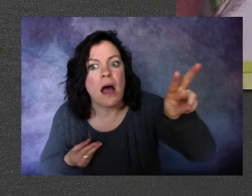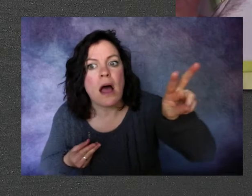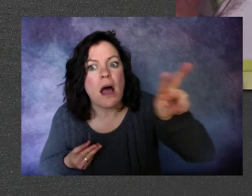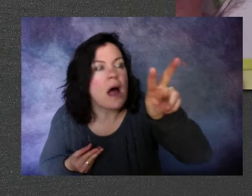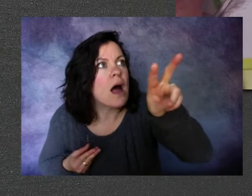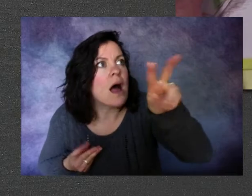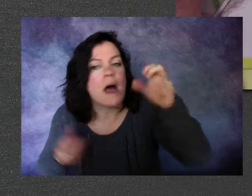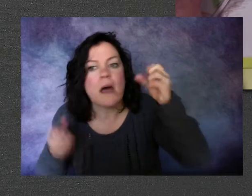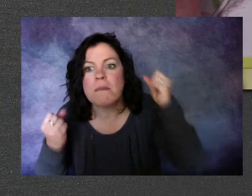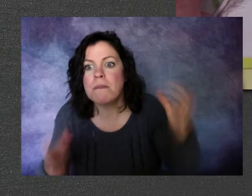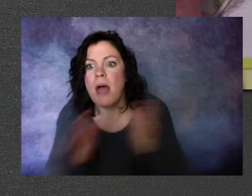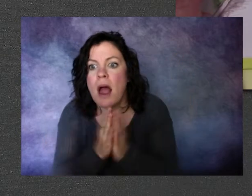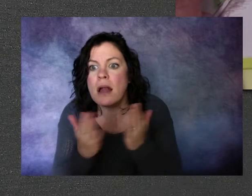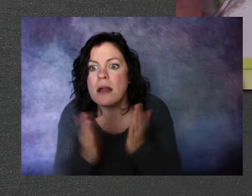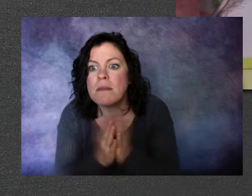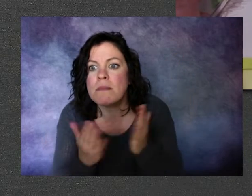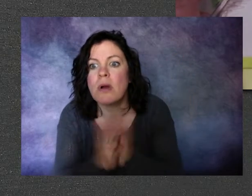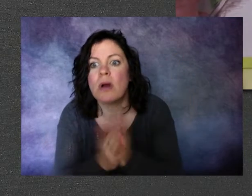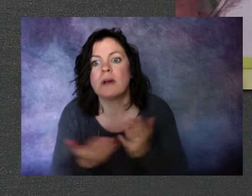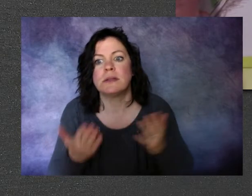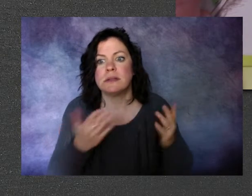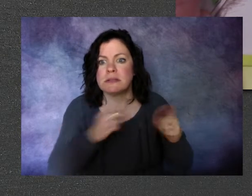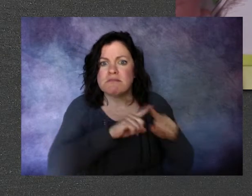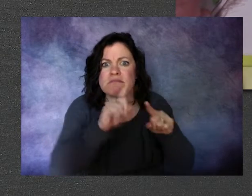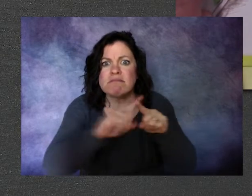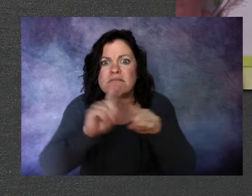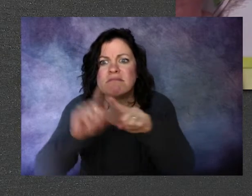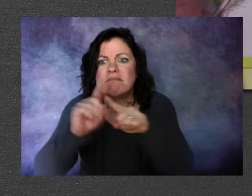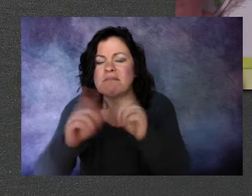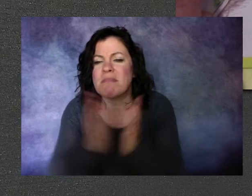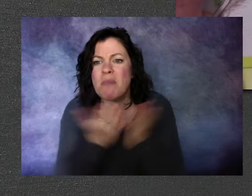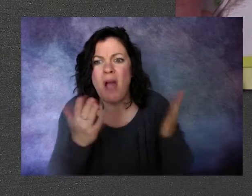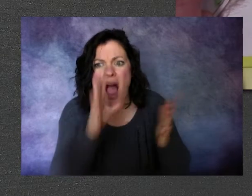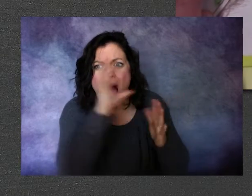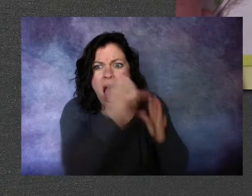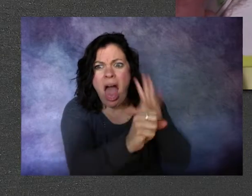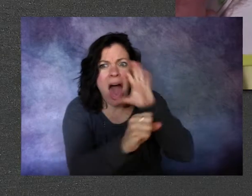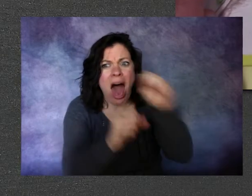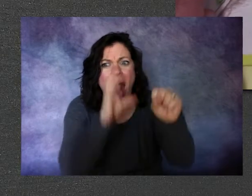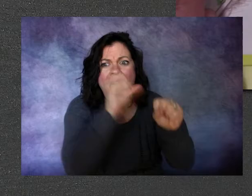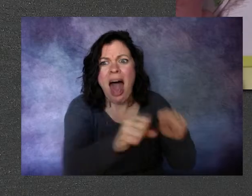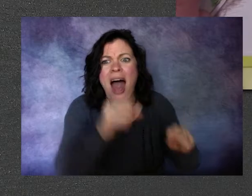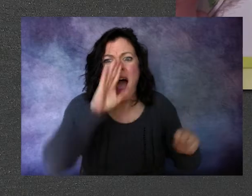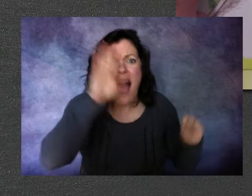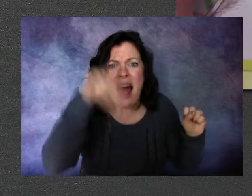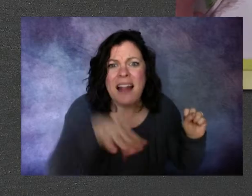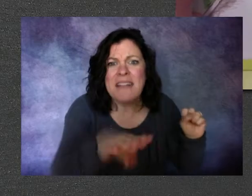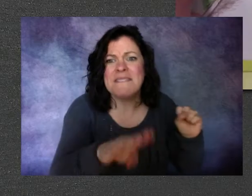This book was about trucks. George wanted to take it home too. And here was a book about elephants.